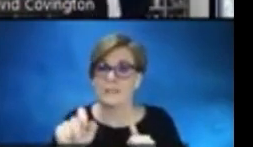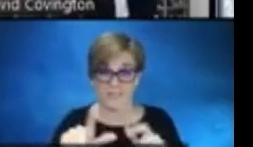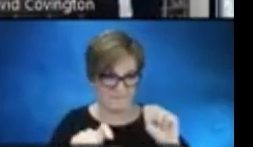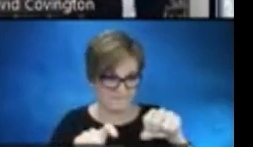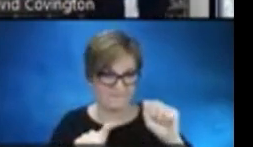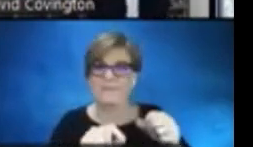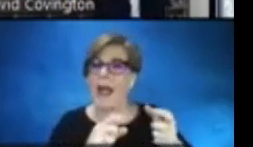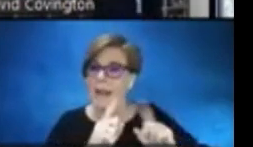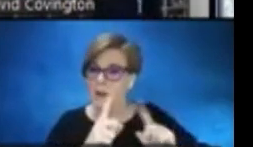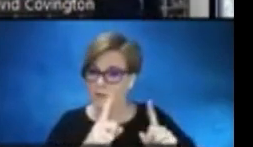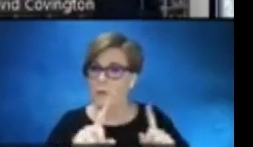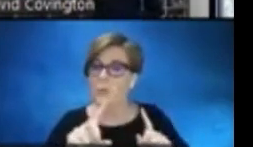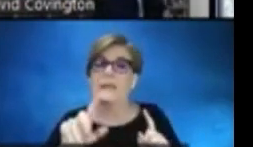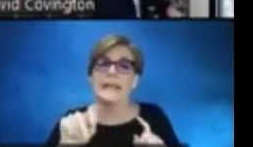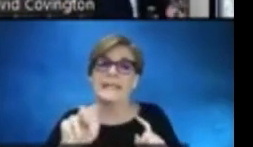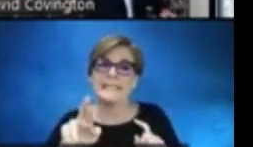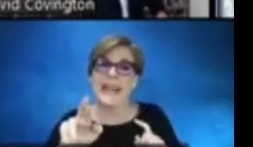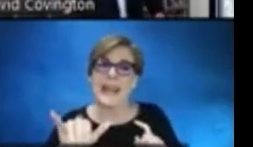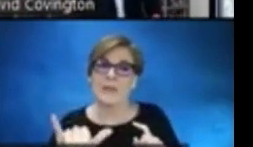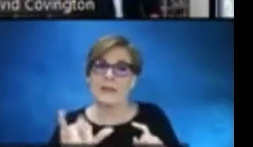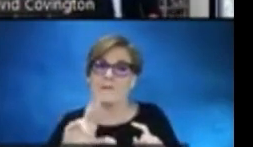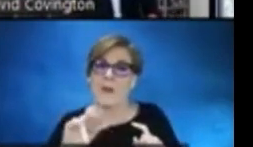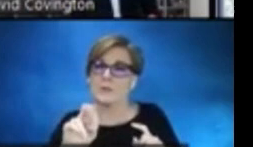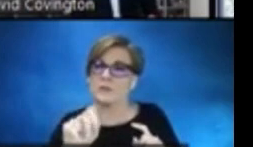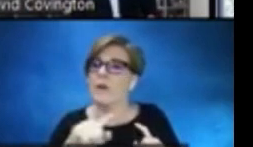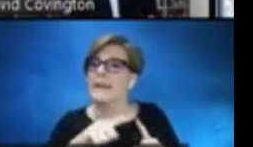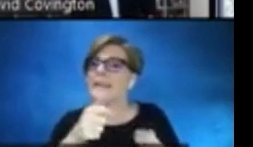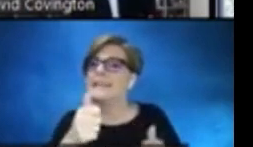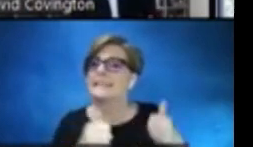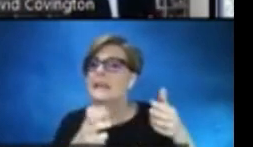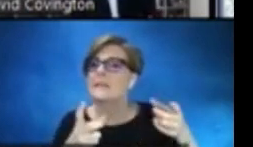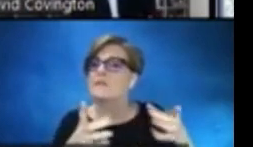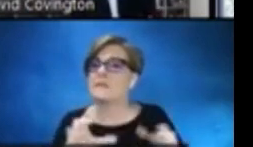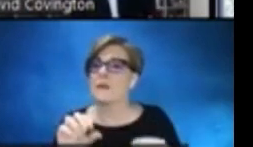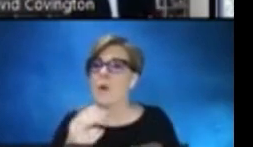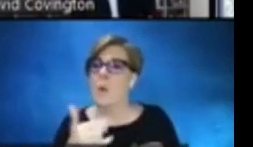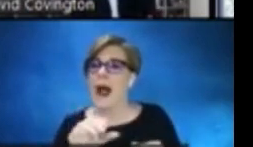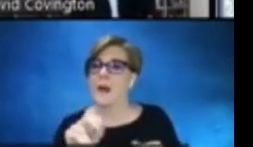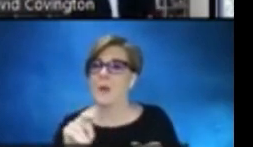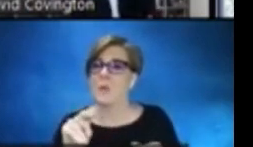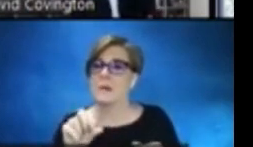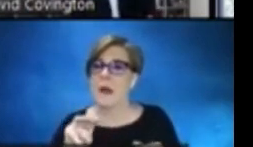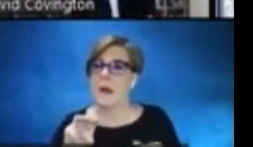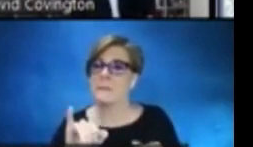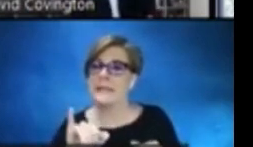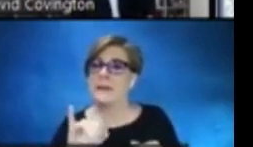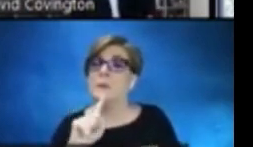NAMI AND WE TALKED ABOUT BUILDING THEIR SYSTEMS.